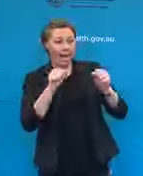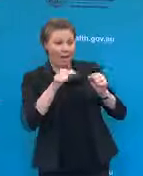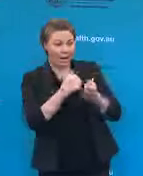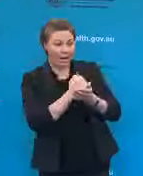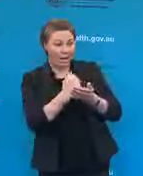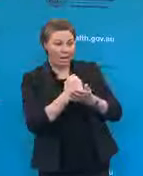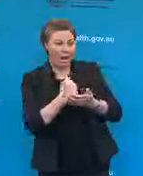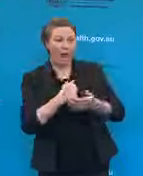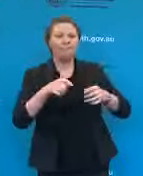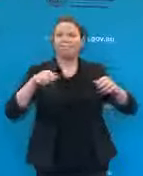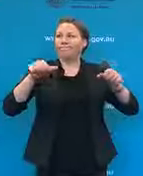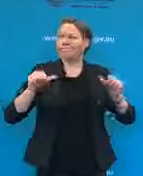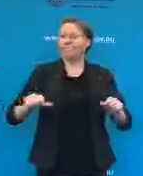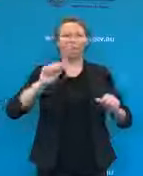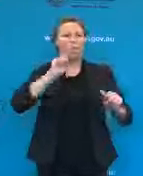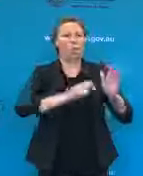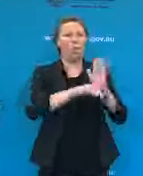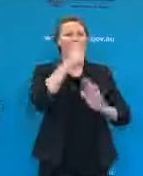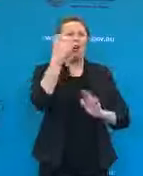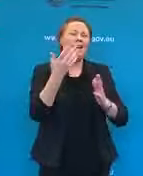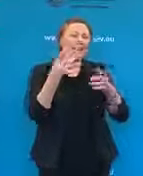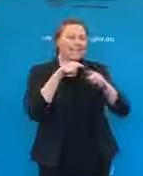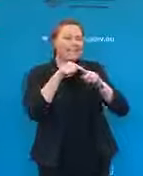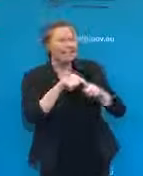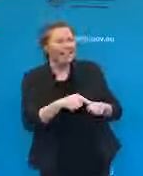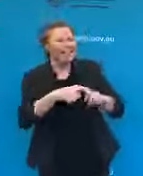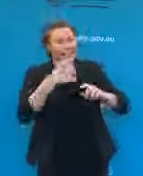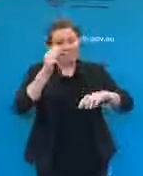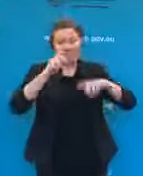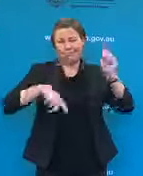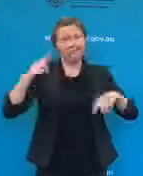community transmitted. It's the number of people that don't have an identified